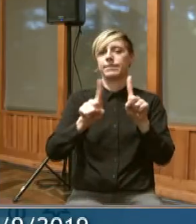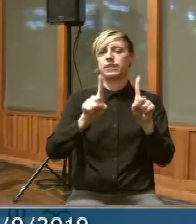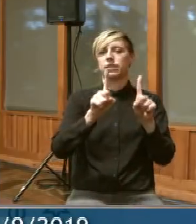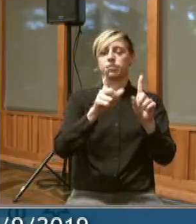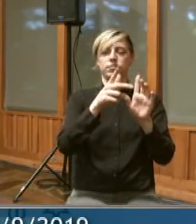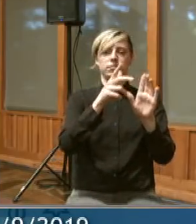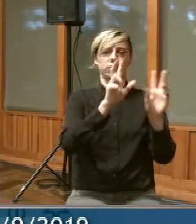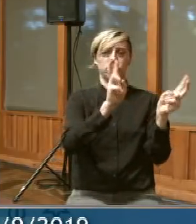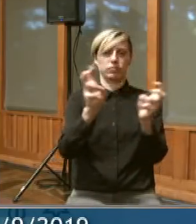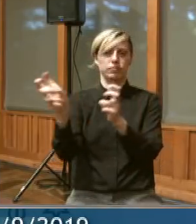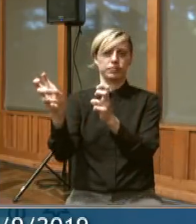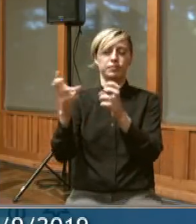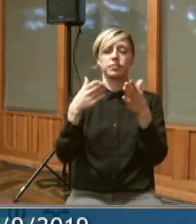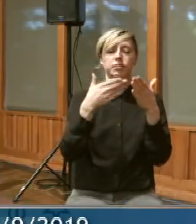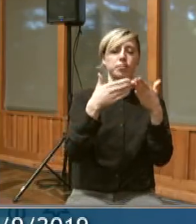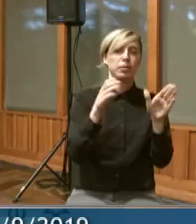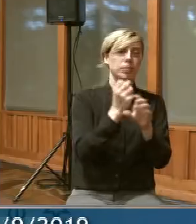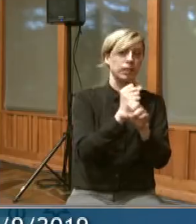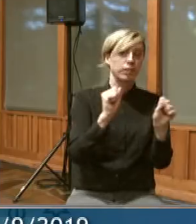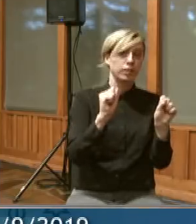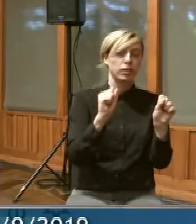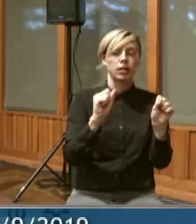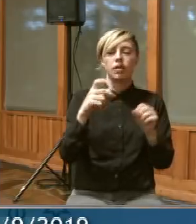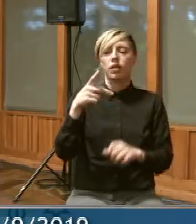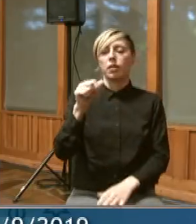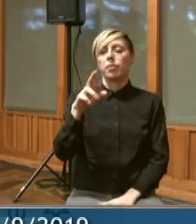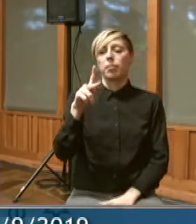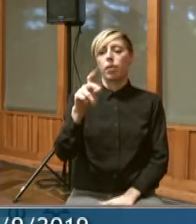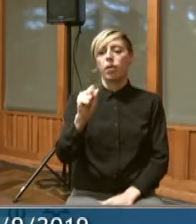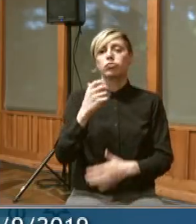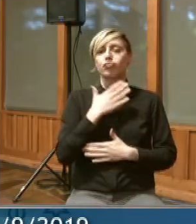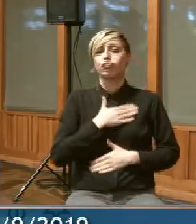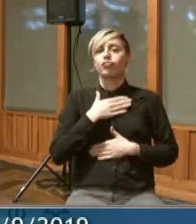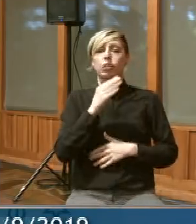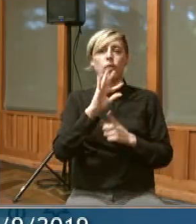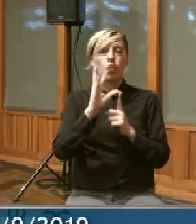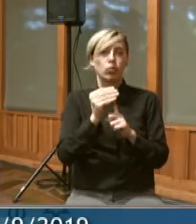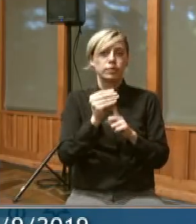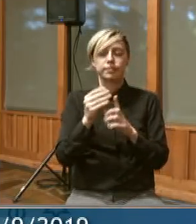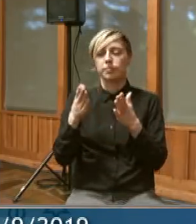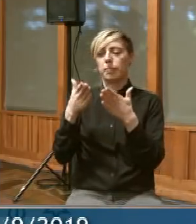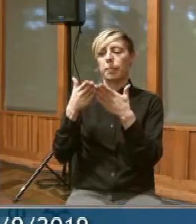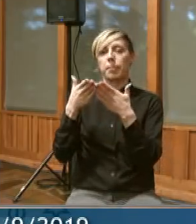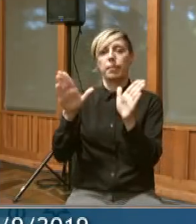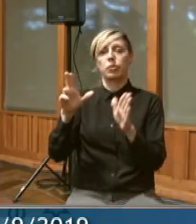CALL TIME. THE COMMENTS HAVE BEEN SORTED INTO SIX TOPICS. PUBLIC SAFETY, PARKS RECREATION